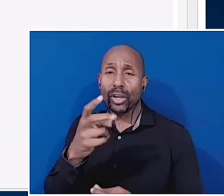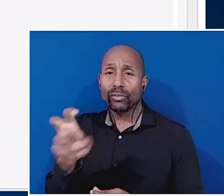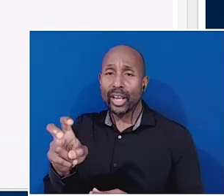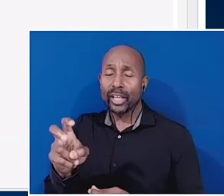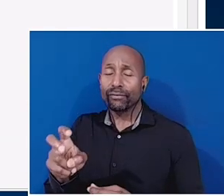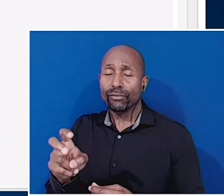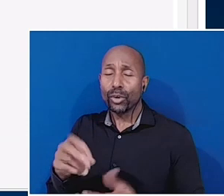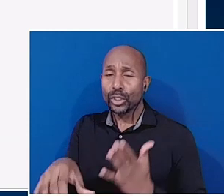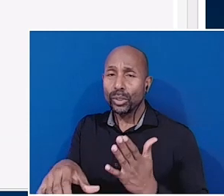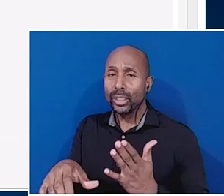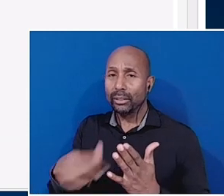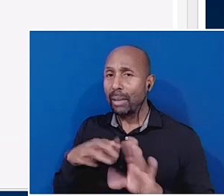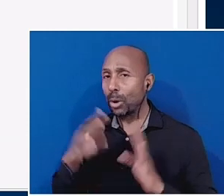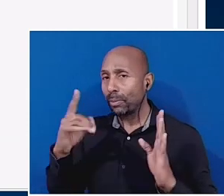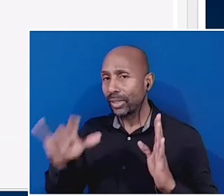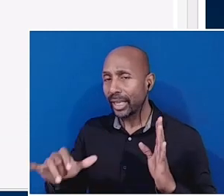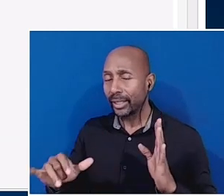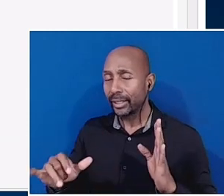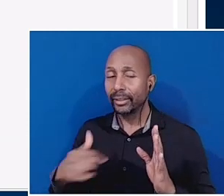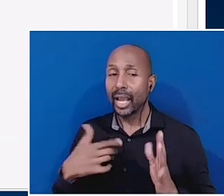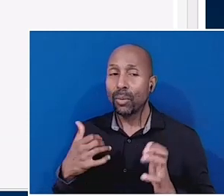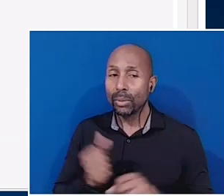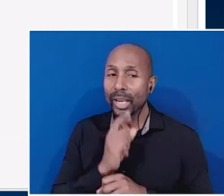sure that it's information that's going to be in the best interest of the student.